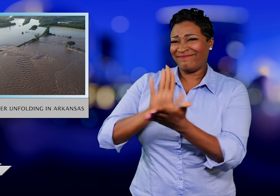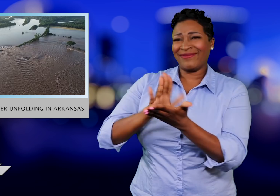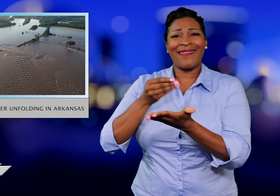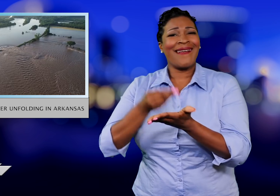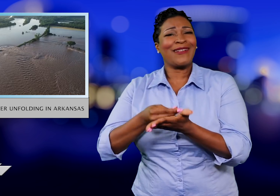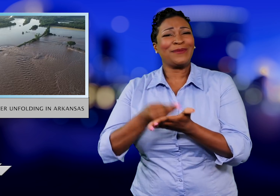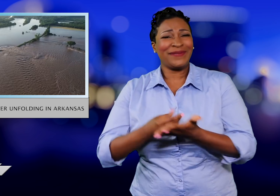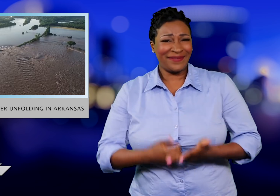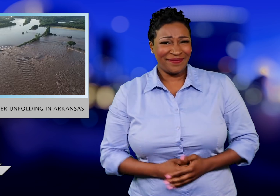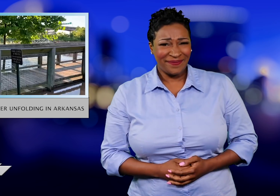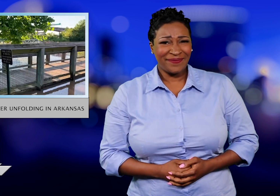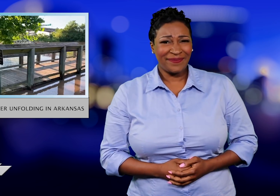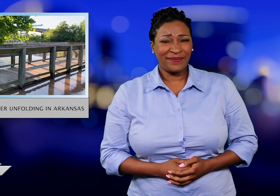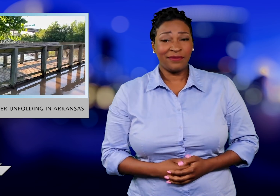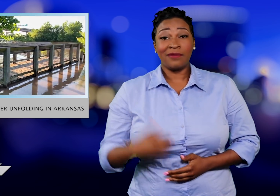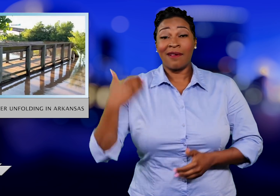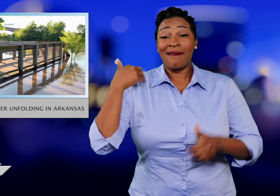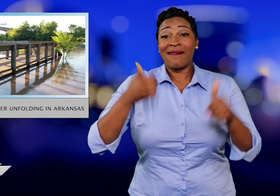state's economy.